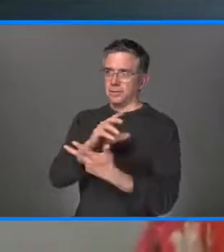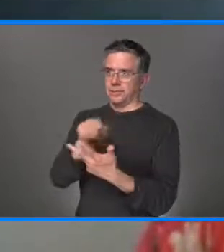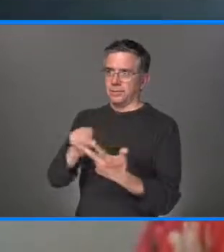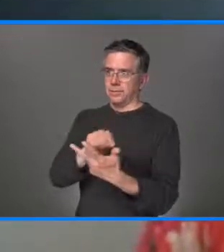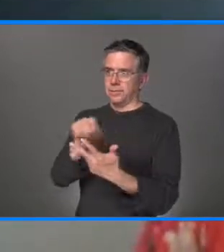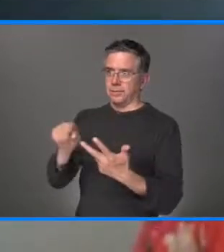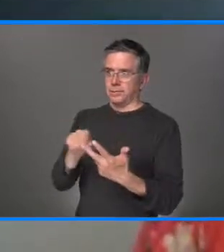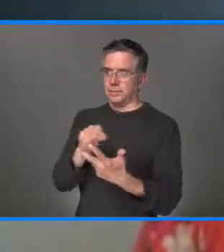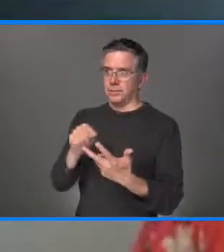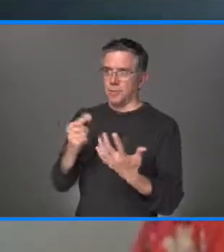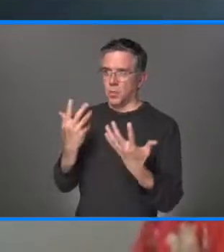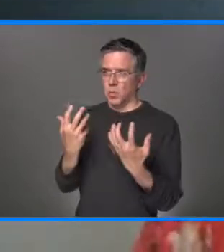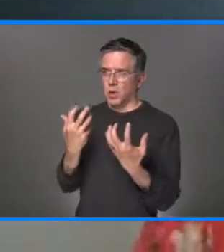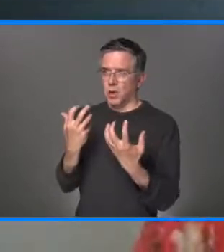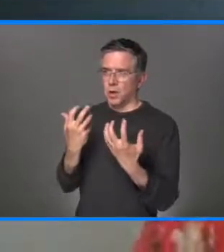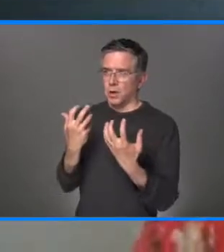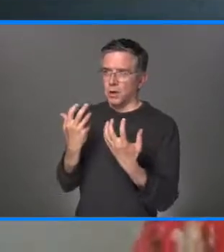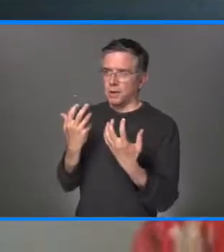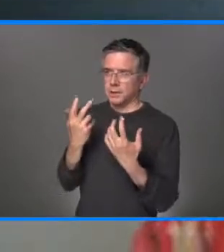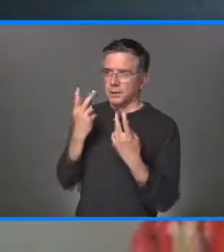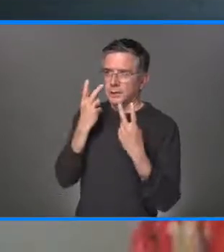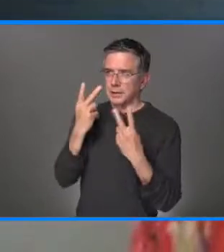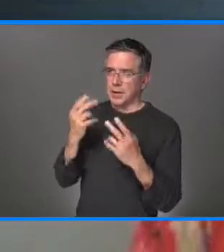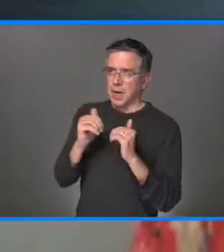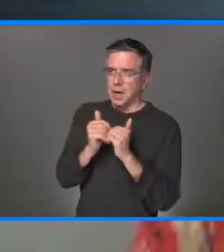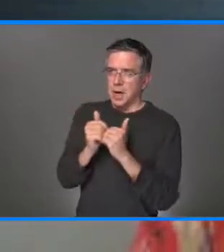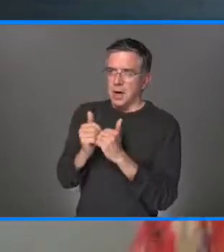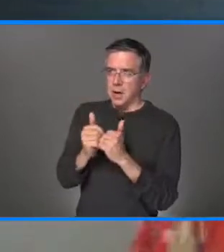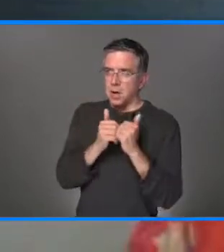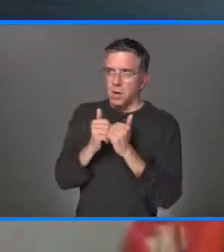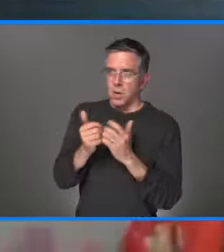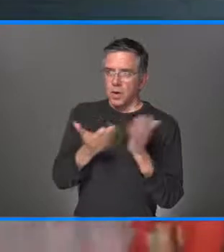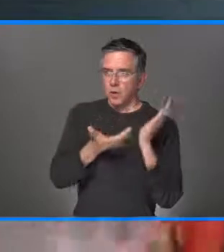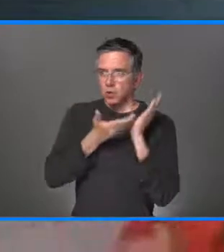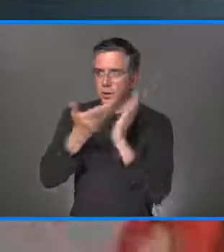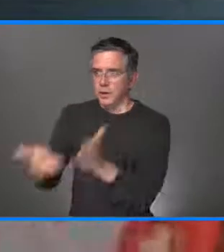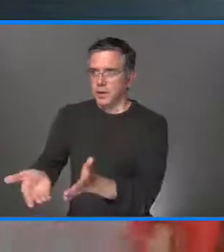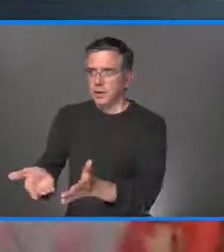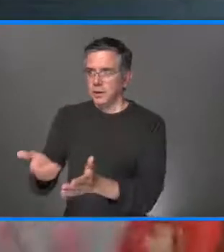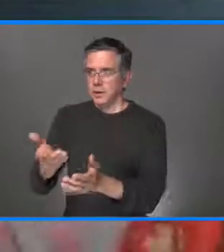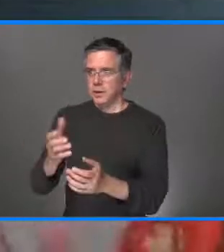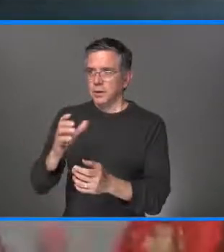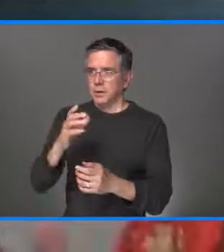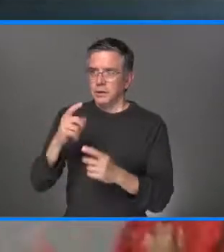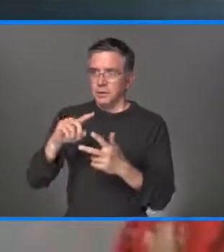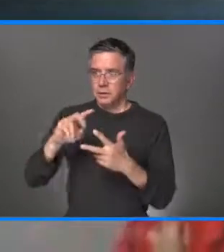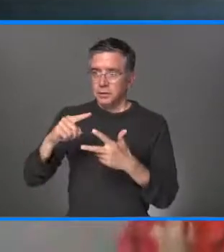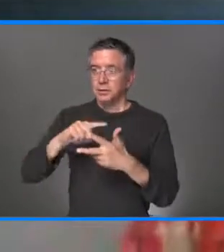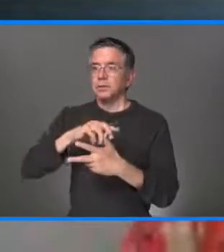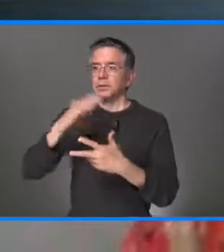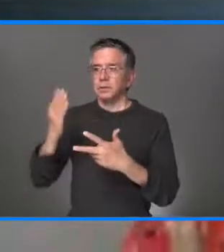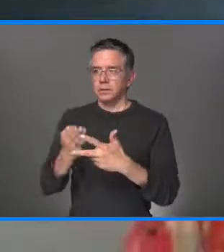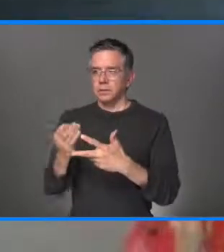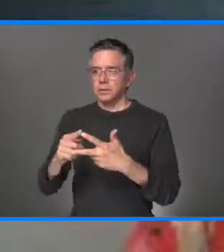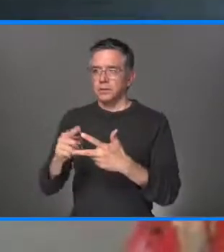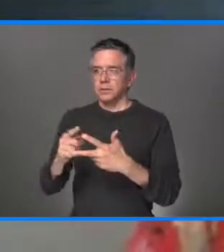how can we bring care to them? The other group would be those kind of vaccine neutral, like Katie mentioned,